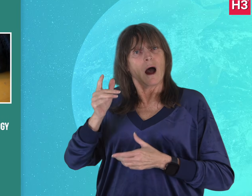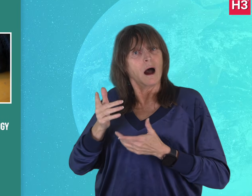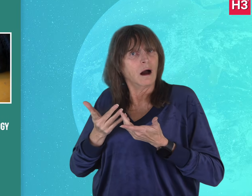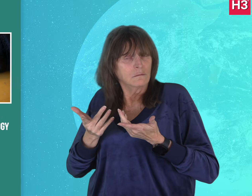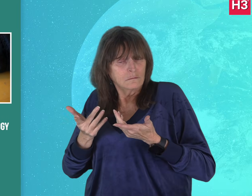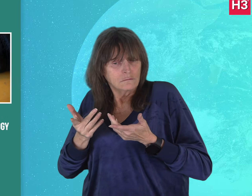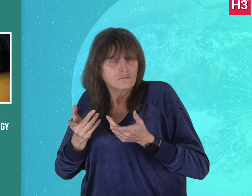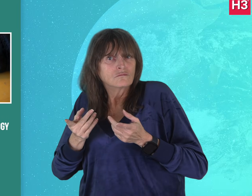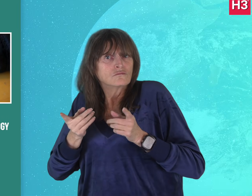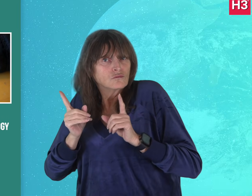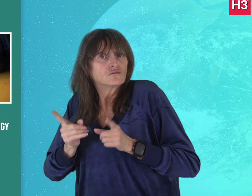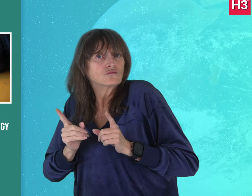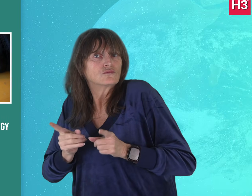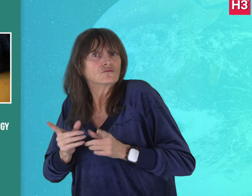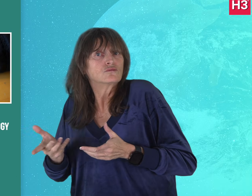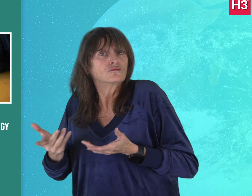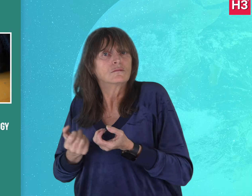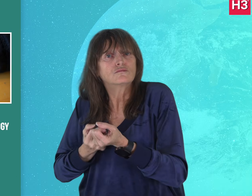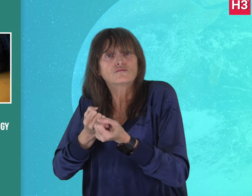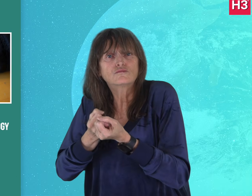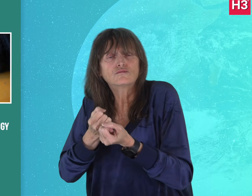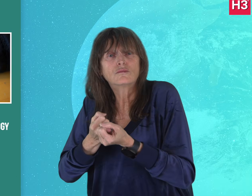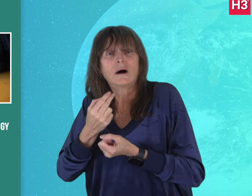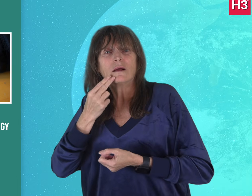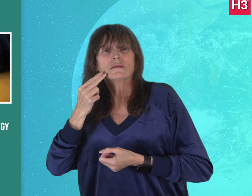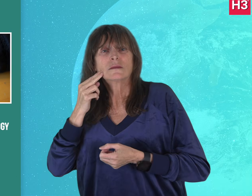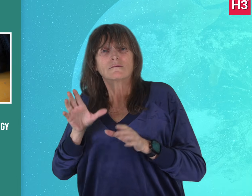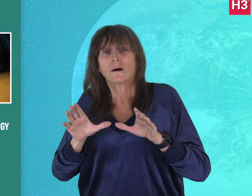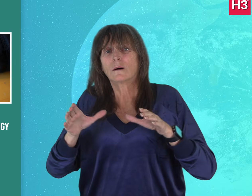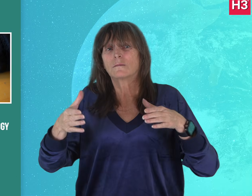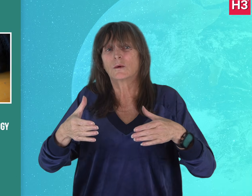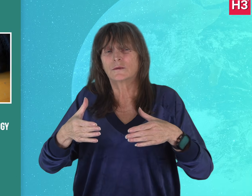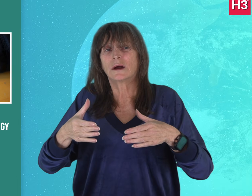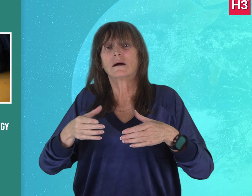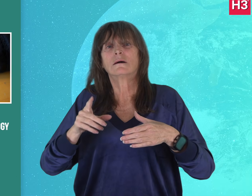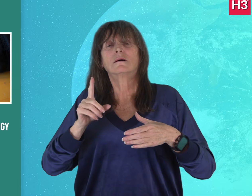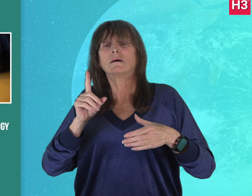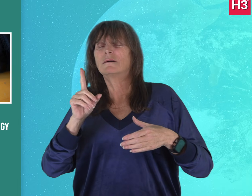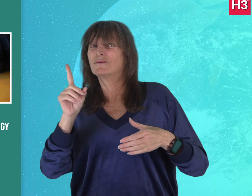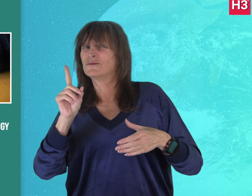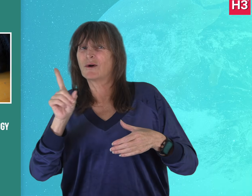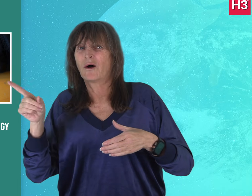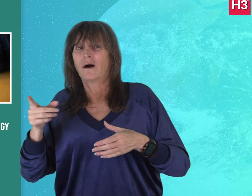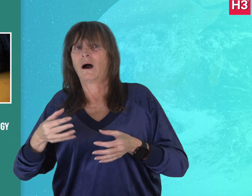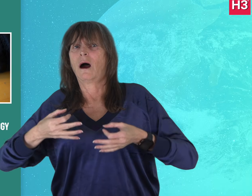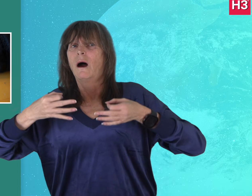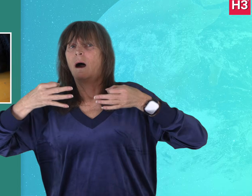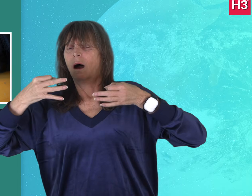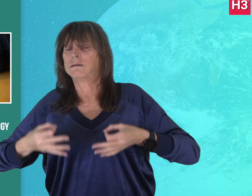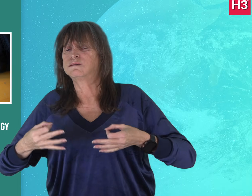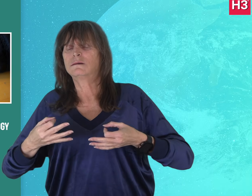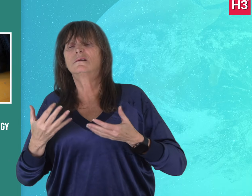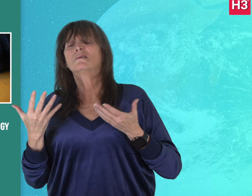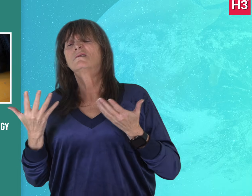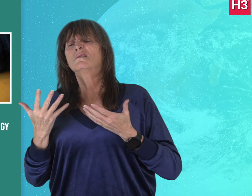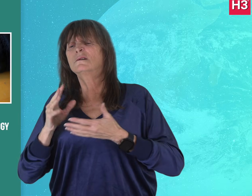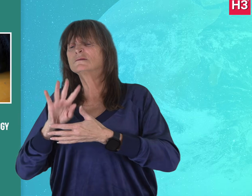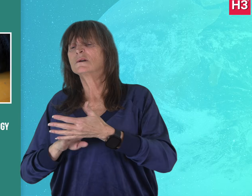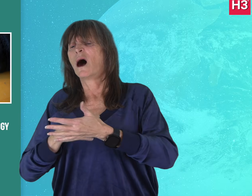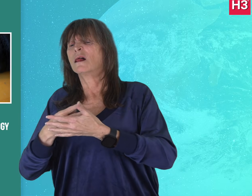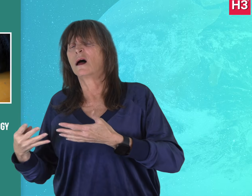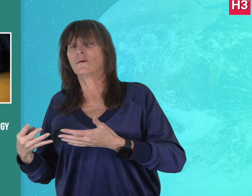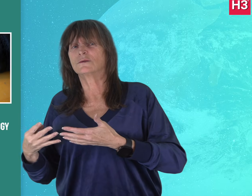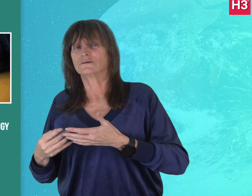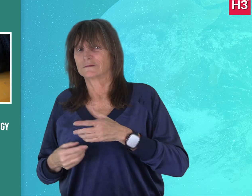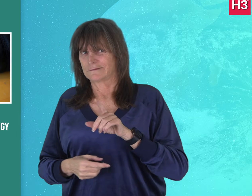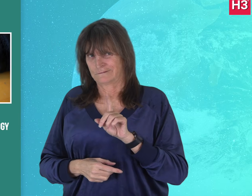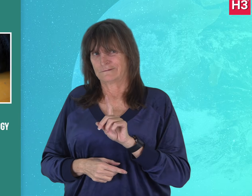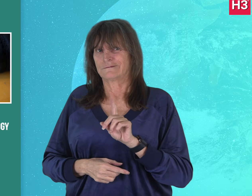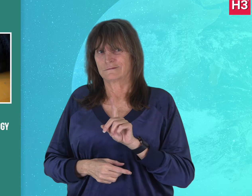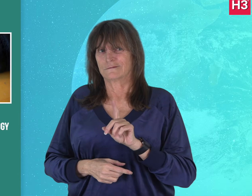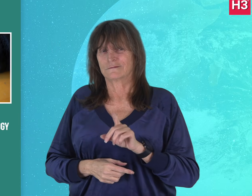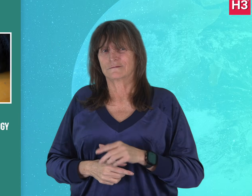not decide what Sign Language is.